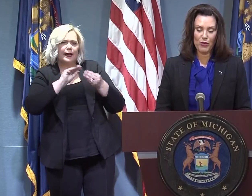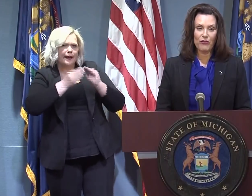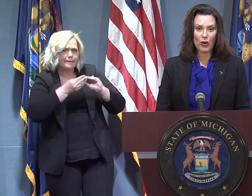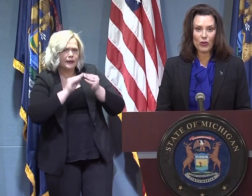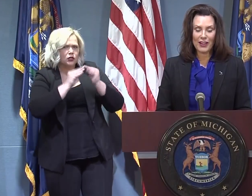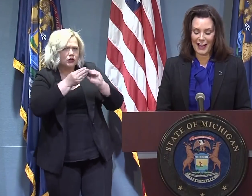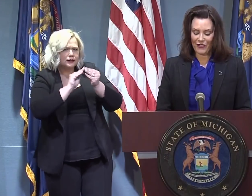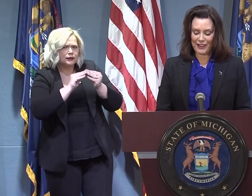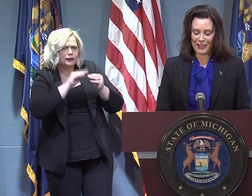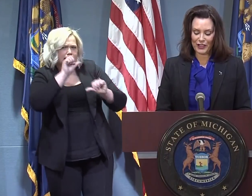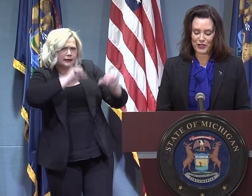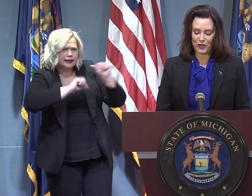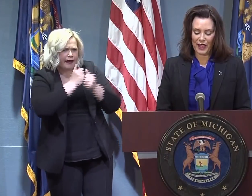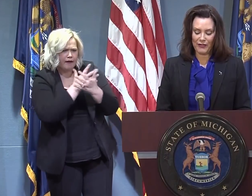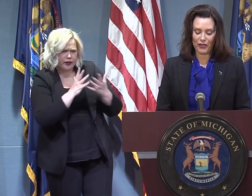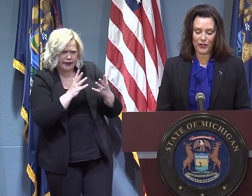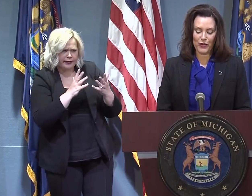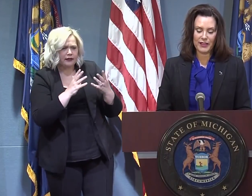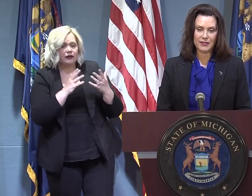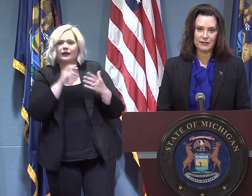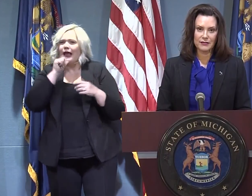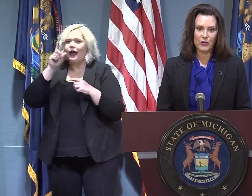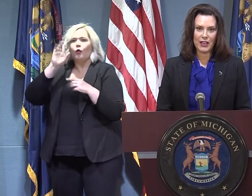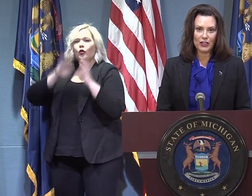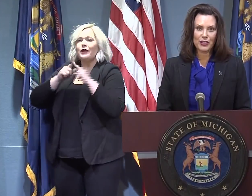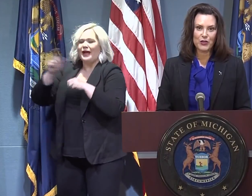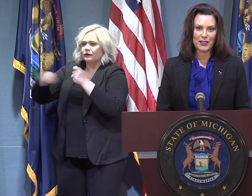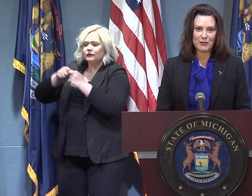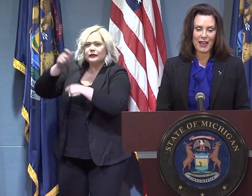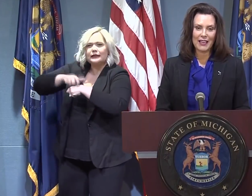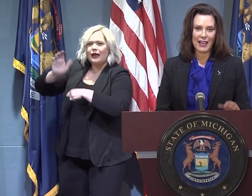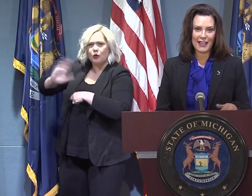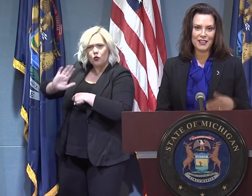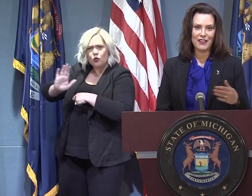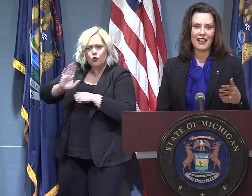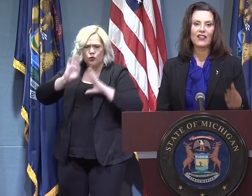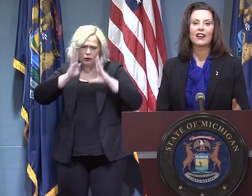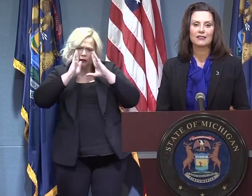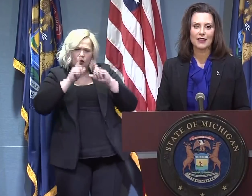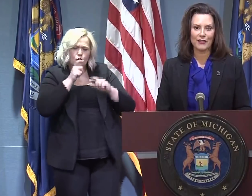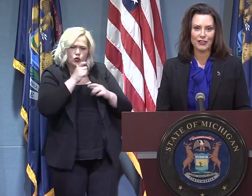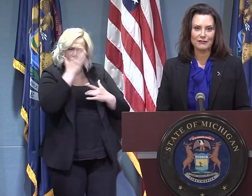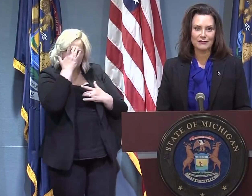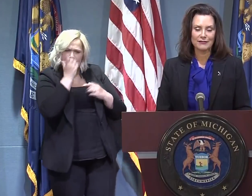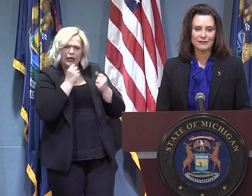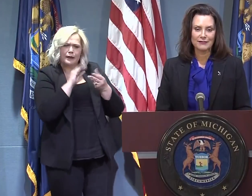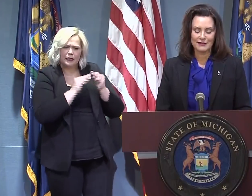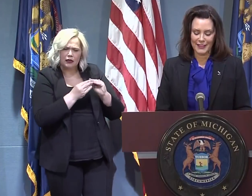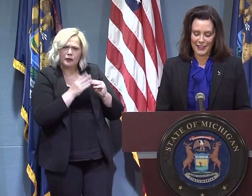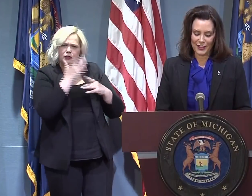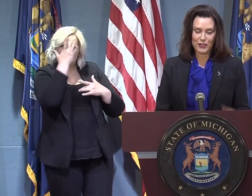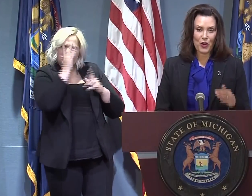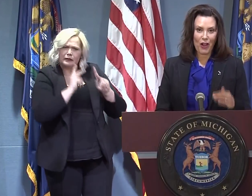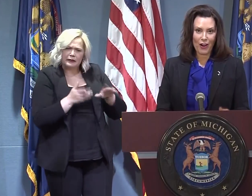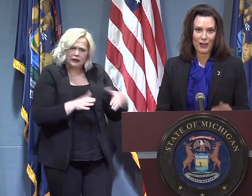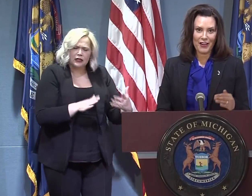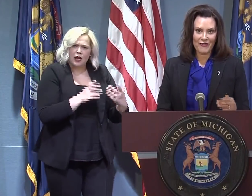OUR ECONOMY, I WILL BE GUIDED BY THE DATA, NOT ARTIFICIAL TIME LINES. IF WE MOVE FORWARD AND EVERYTHING LOOKS OKAY FOR A FEW